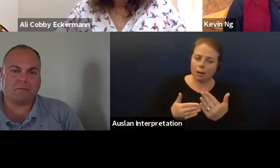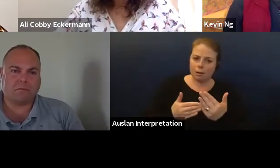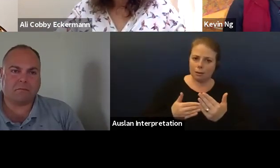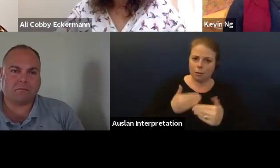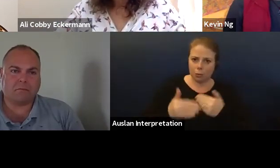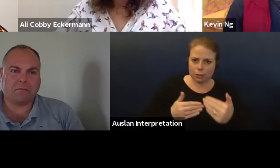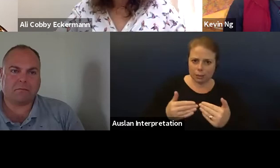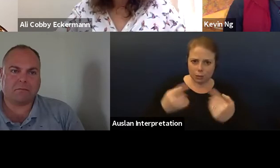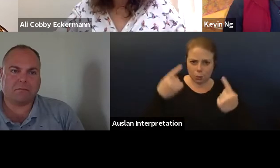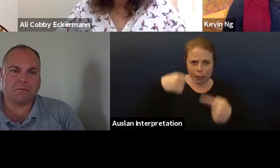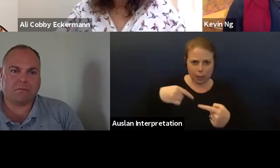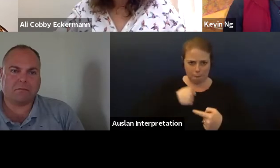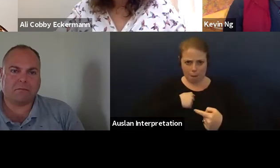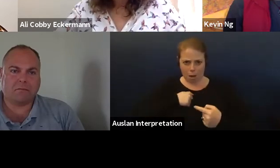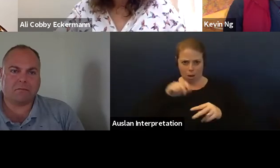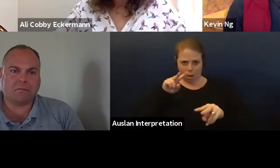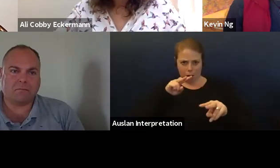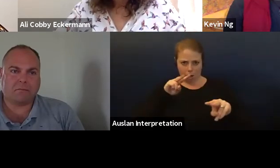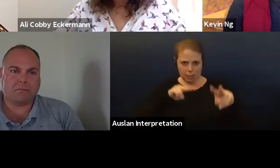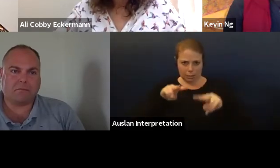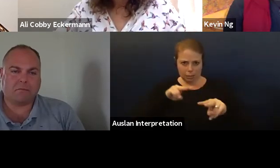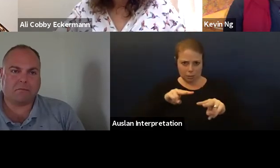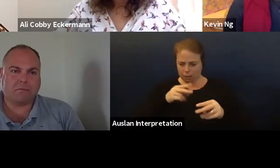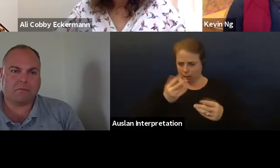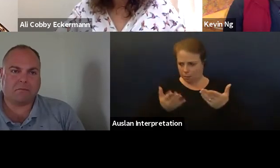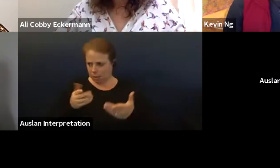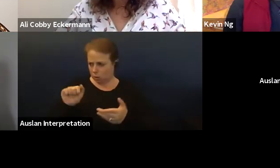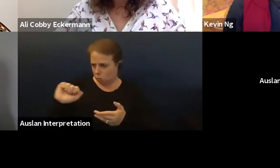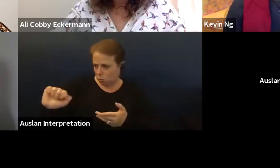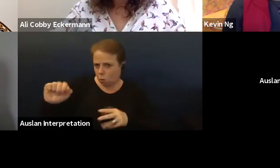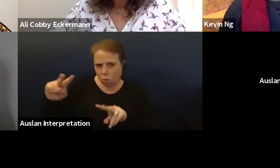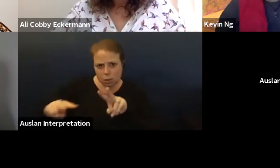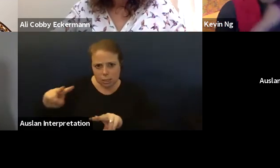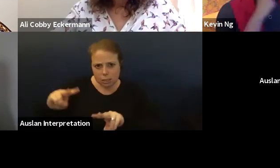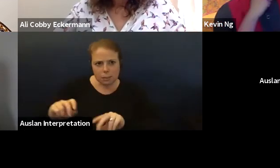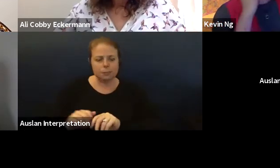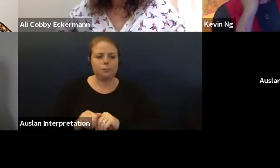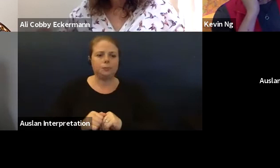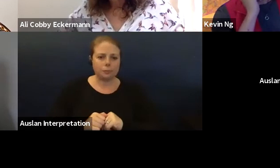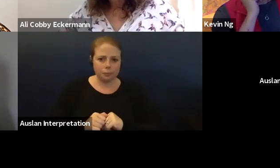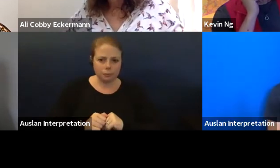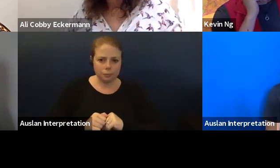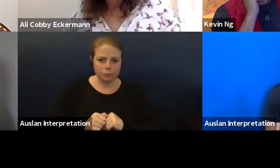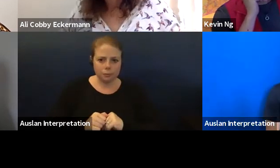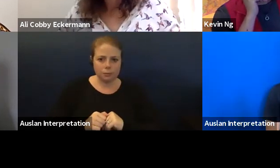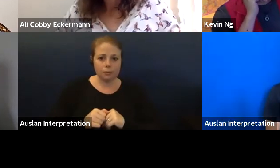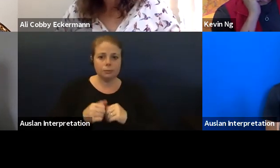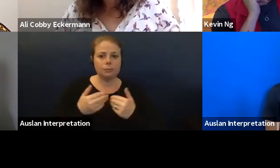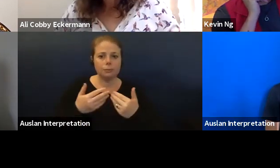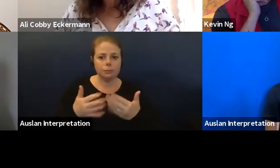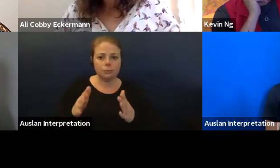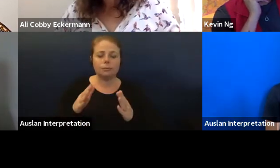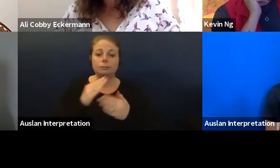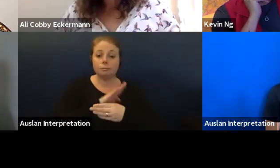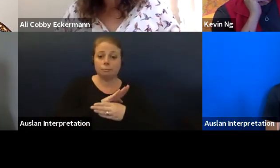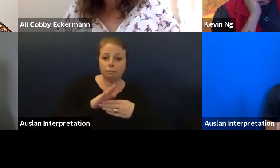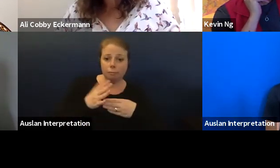way the other panelists think and assess. And then there are panels where the breadth